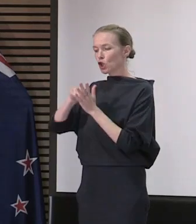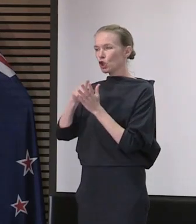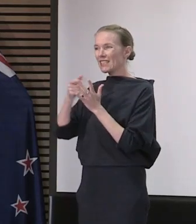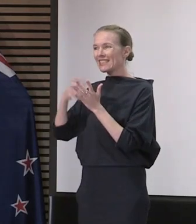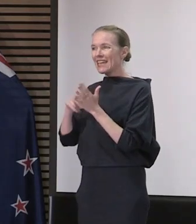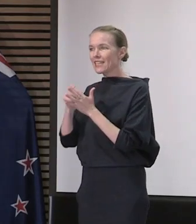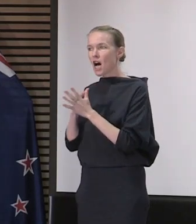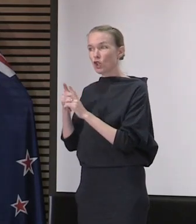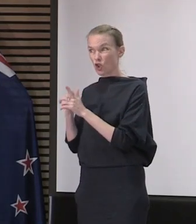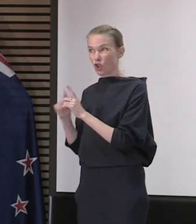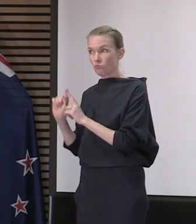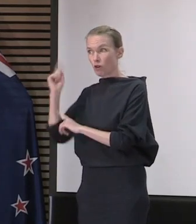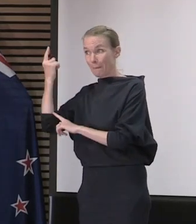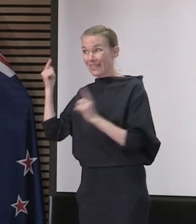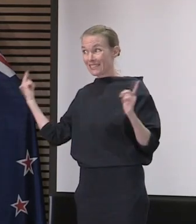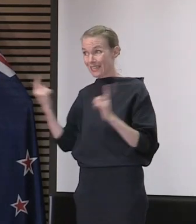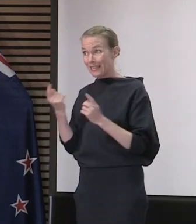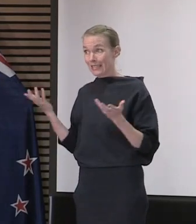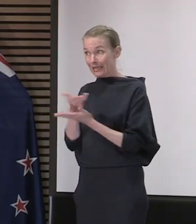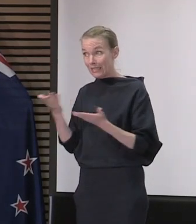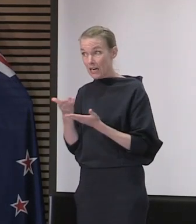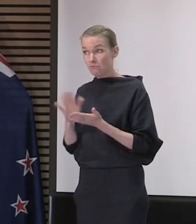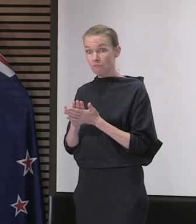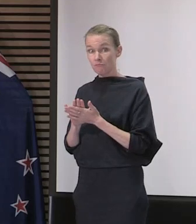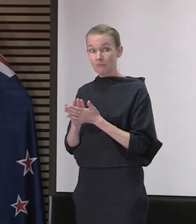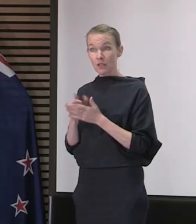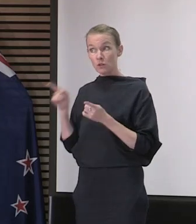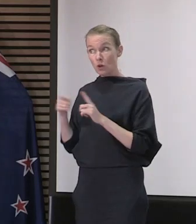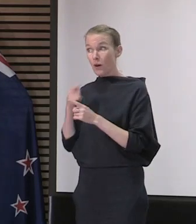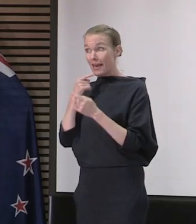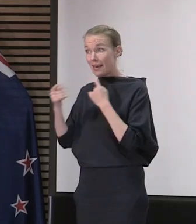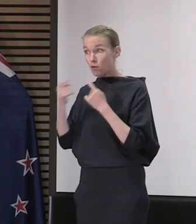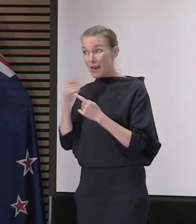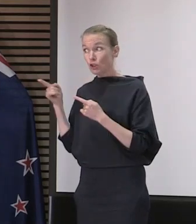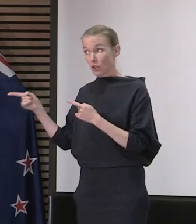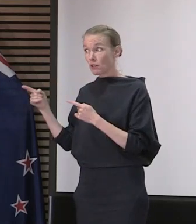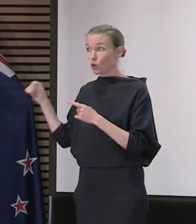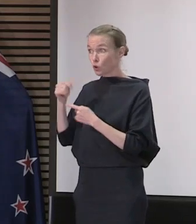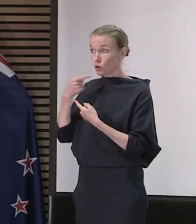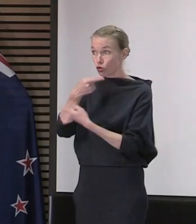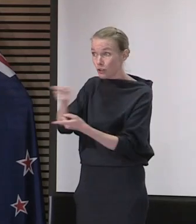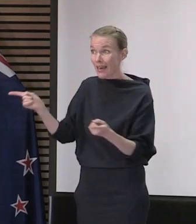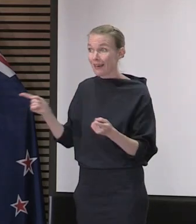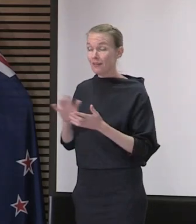tomorrow. What aspects of New Zealand public response would